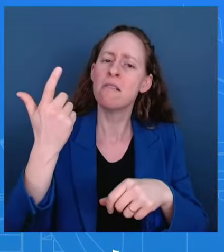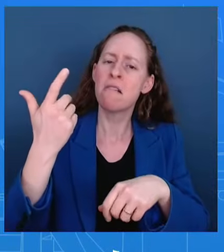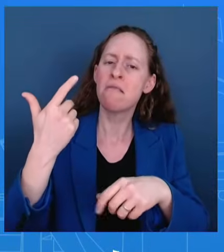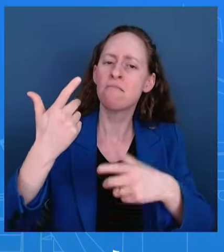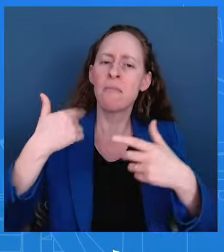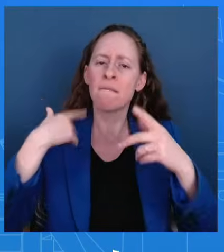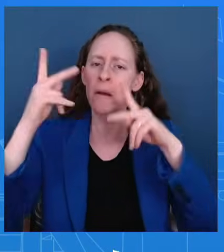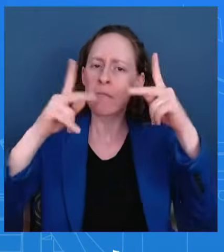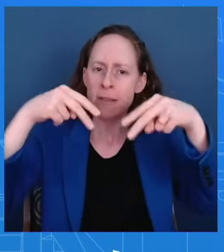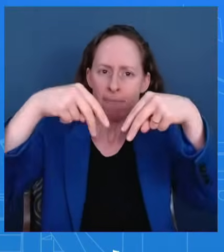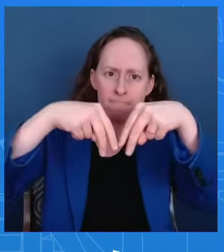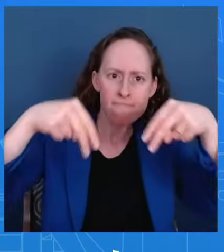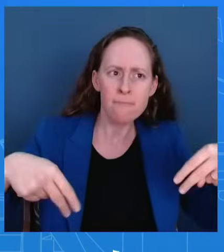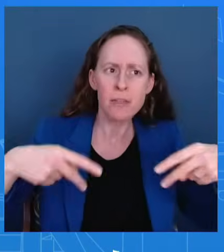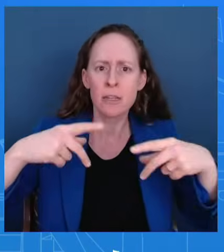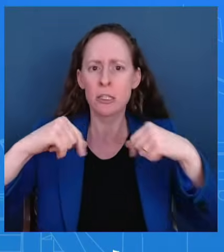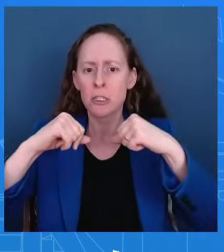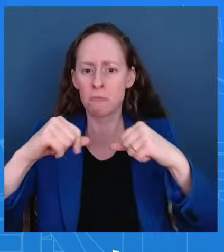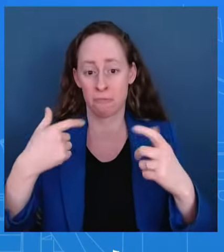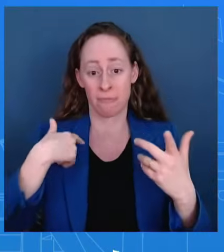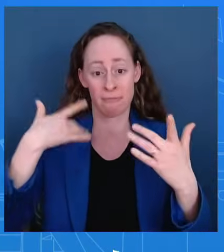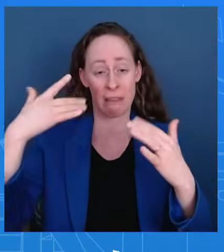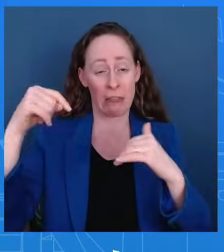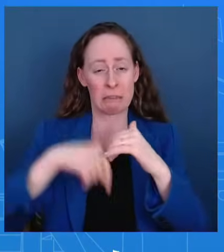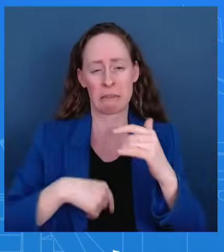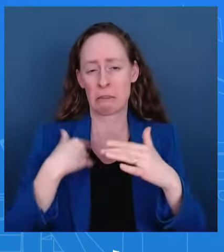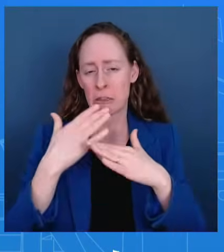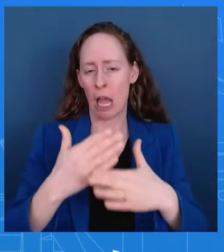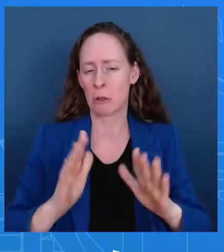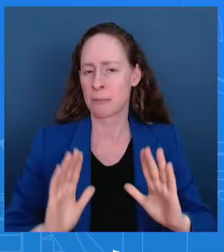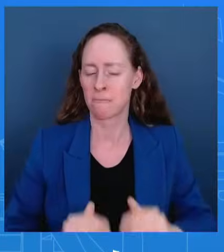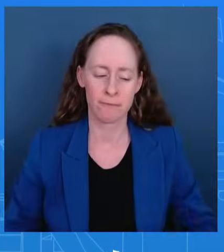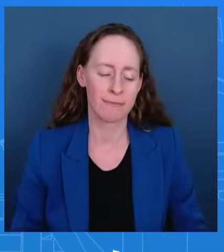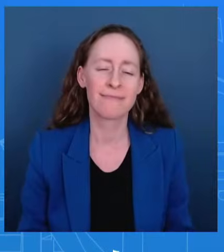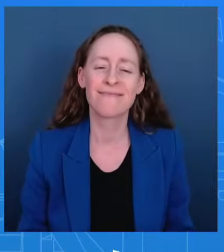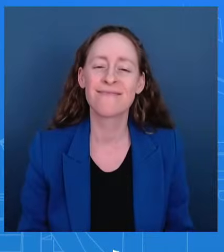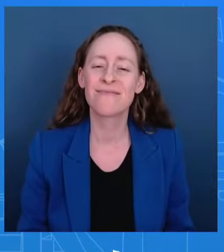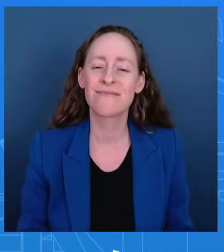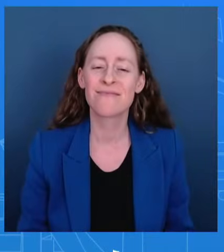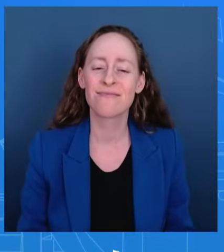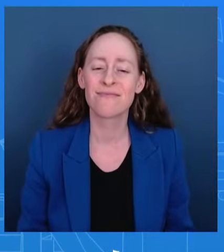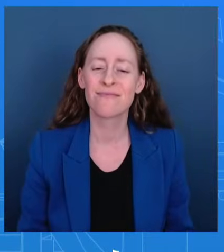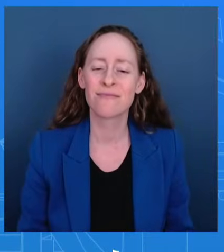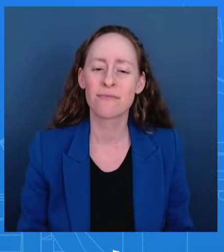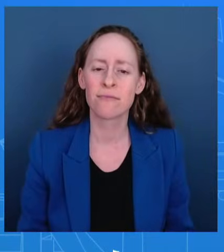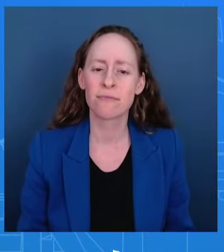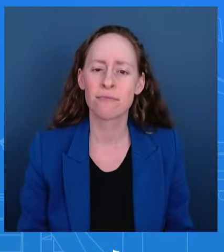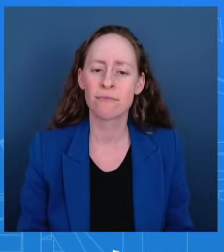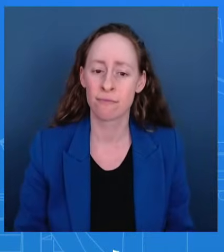I just want to follow up on the hostages. The Press: Thanks, Karine. The Press: that there are actually reports indicating that the -- the bodies that they recovered today,